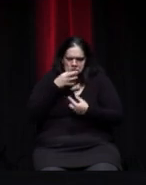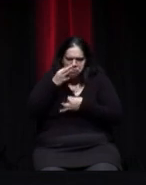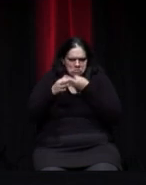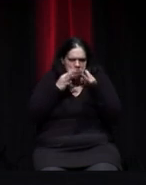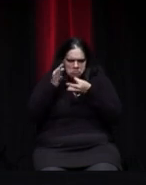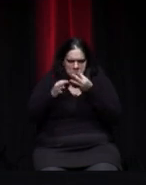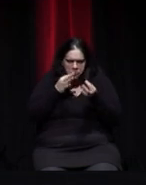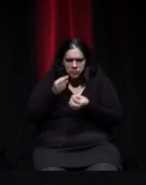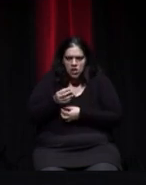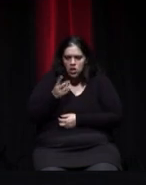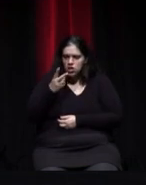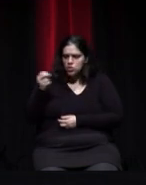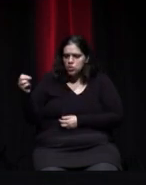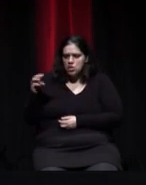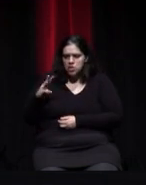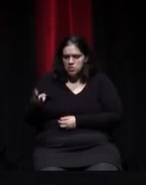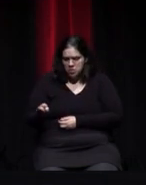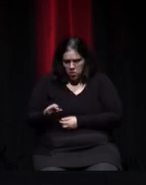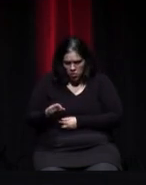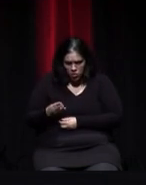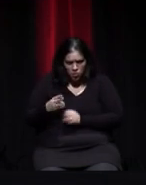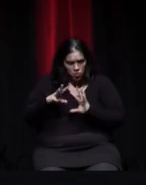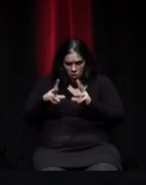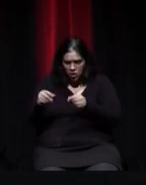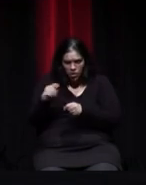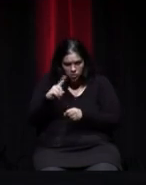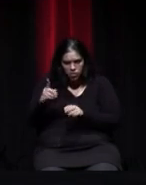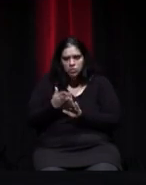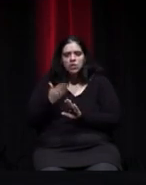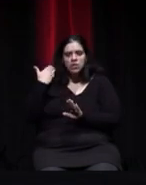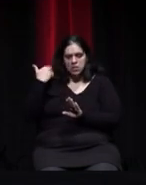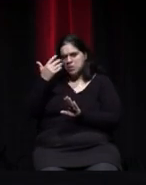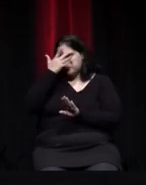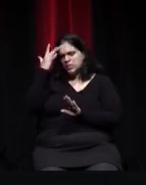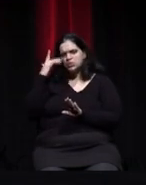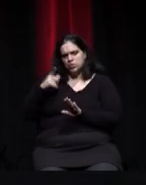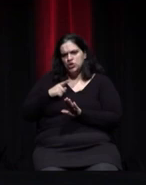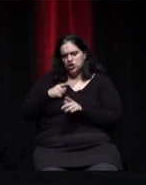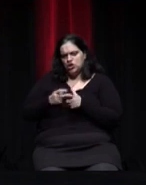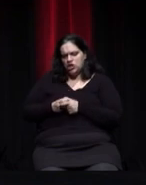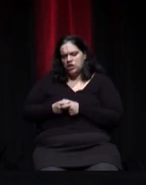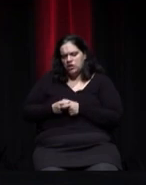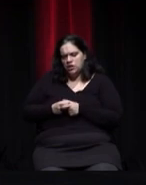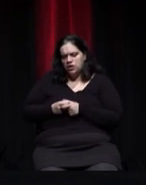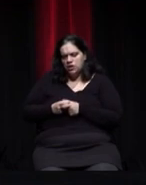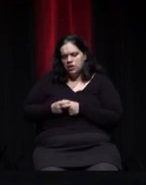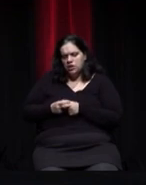200 million, it isn't everybody, there's already people in this talk, but 40 million is a lot of people.